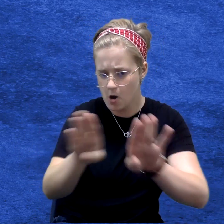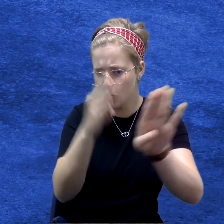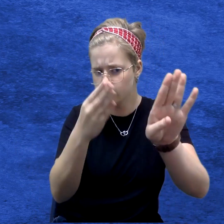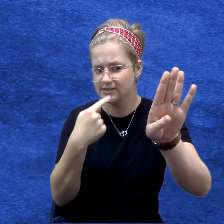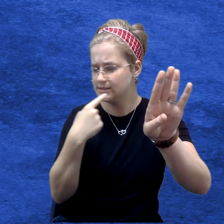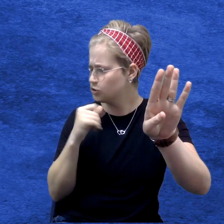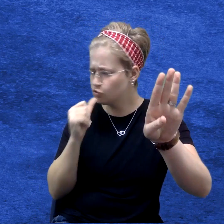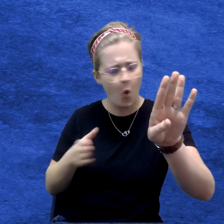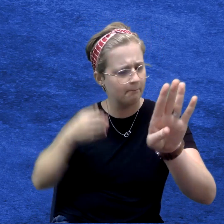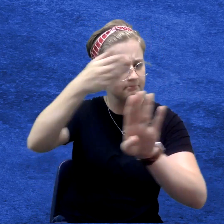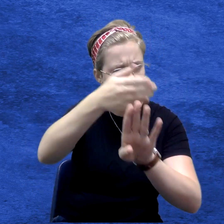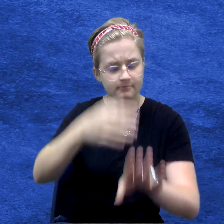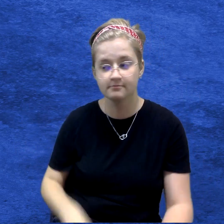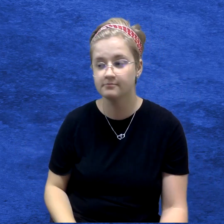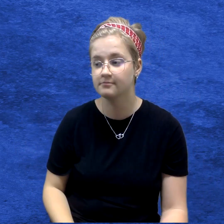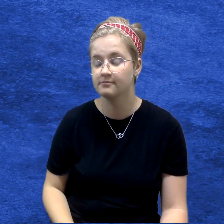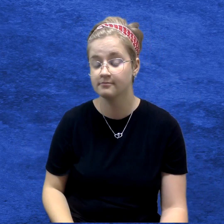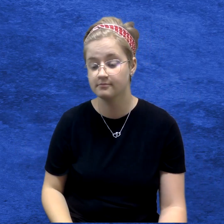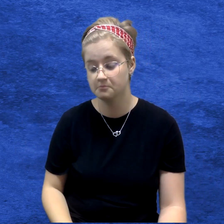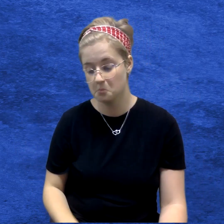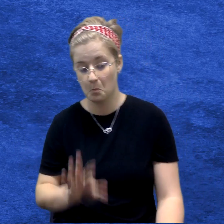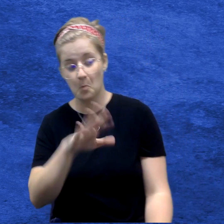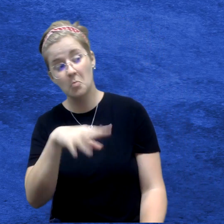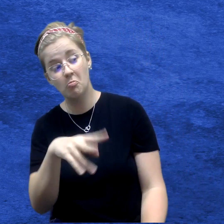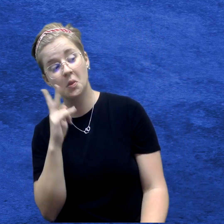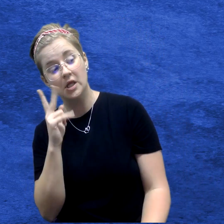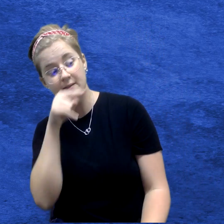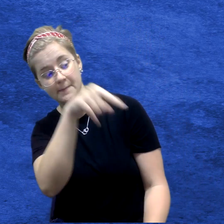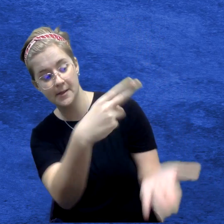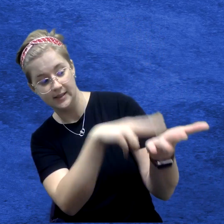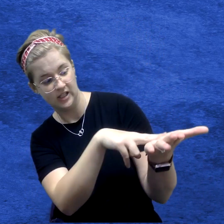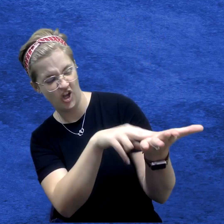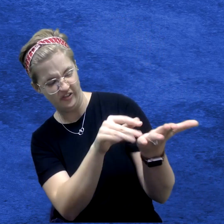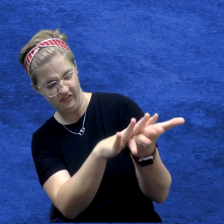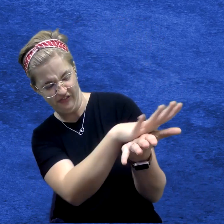Ruth Rose pointed to the register. “See? The signature is all smudged!”